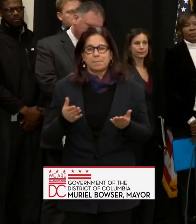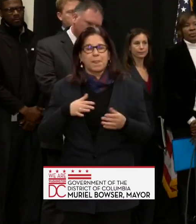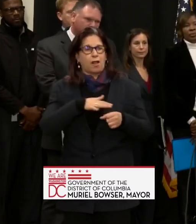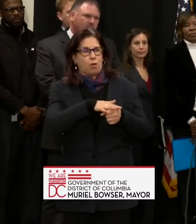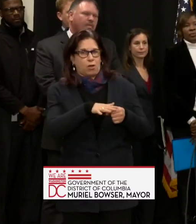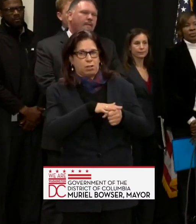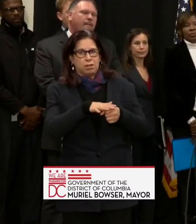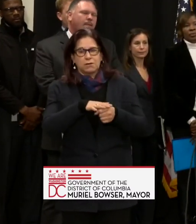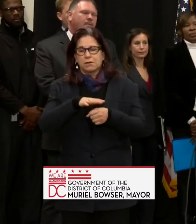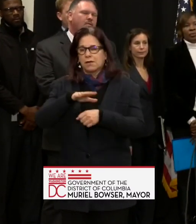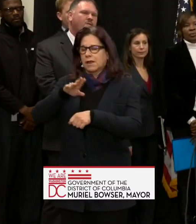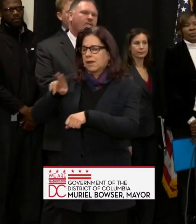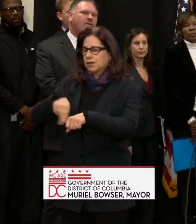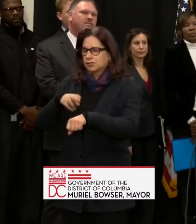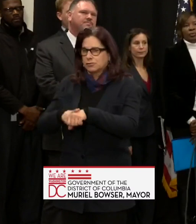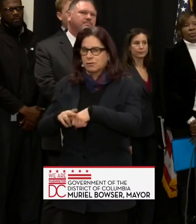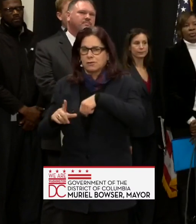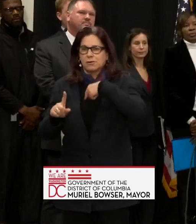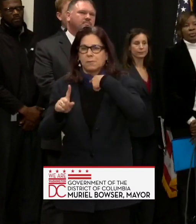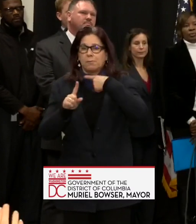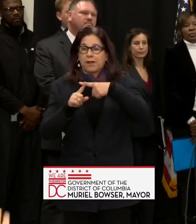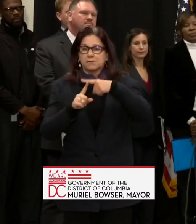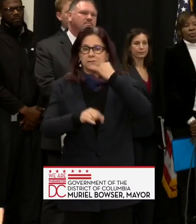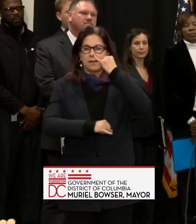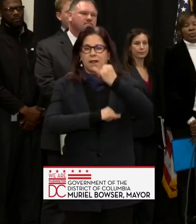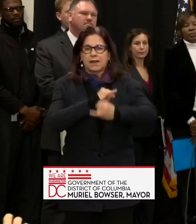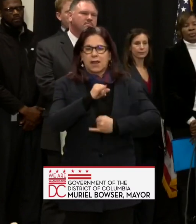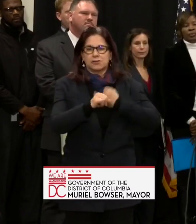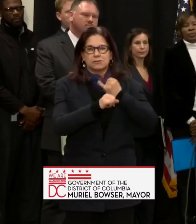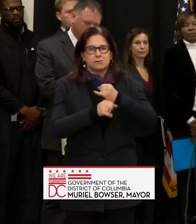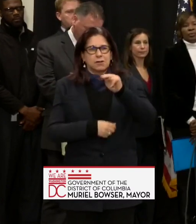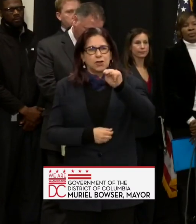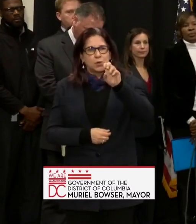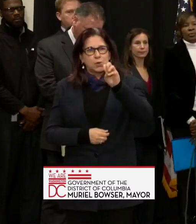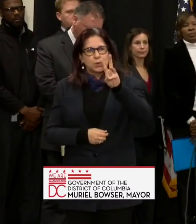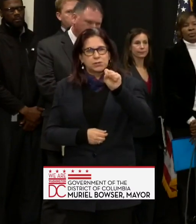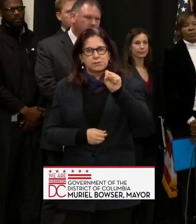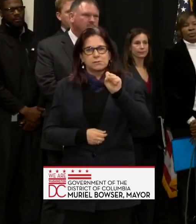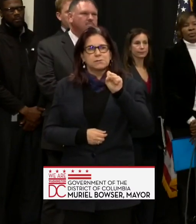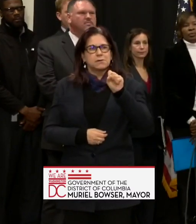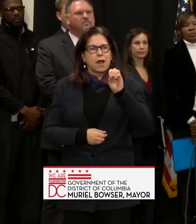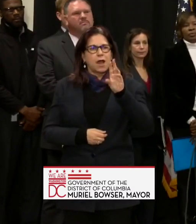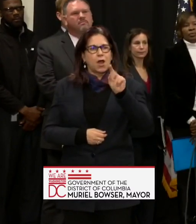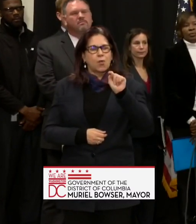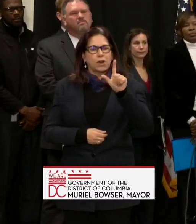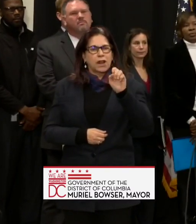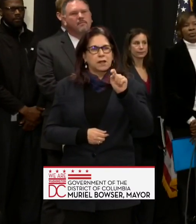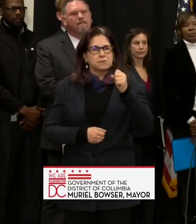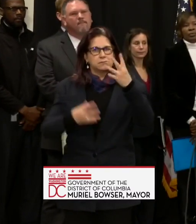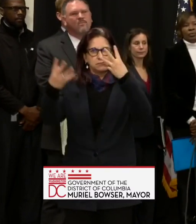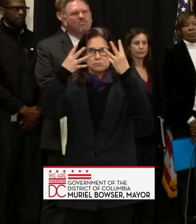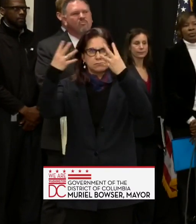IN FACT, PLAY A KEY ROLE IN HELPING RESIDENTS AND BUSINESS OWNERS AND THE MANY, MANY VISITORS WHO WILL COME TO